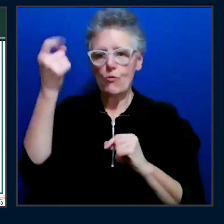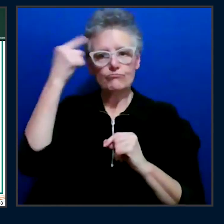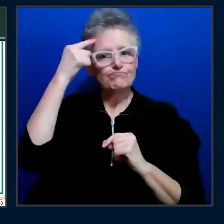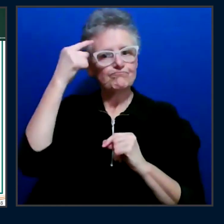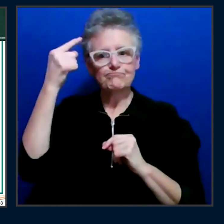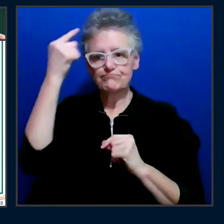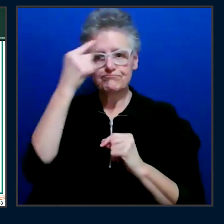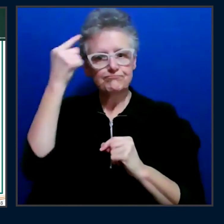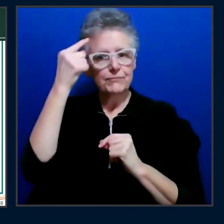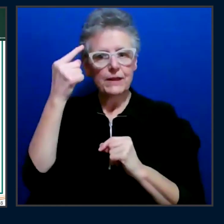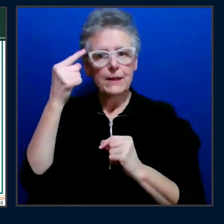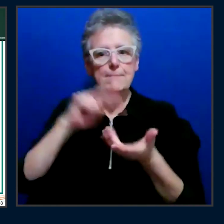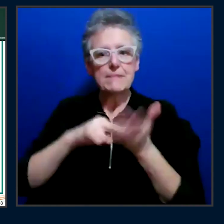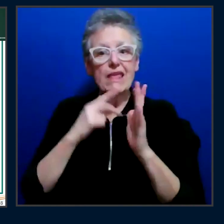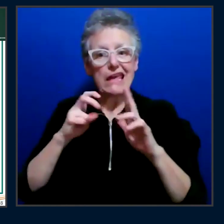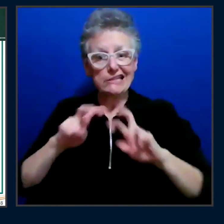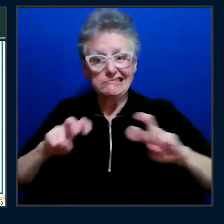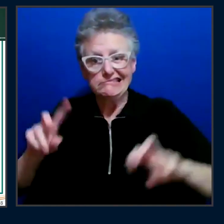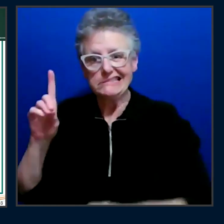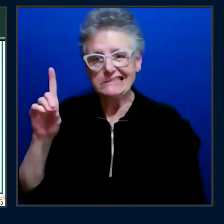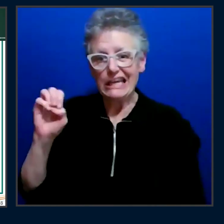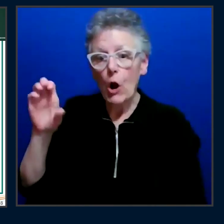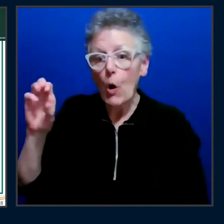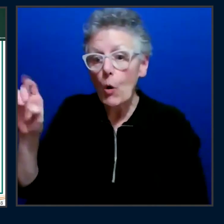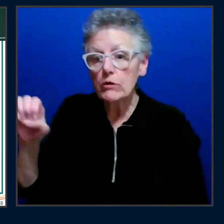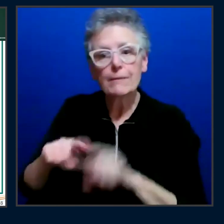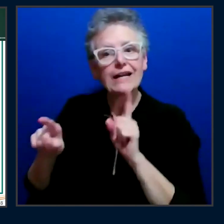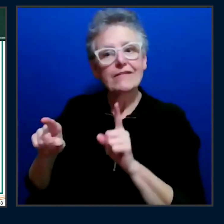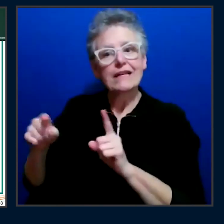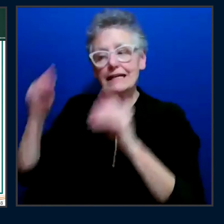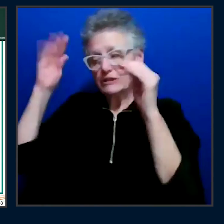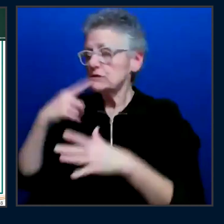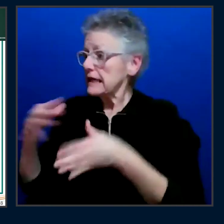so they can decode nicely. But if the teacher said, tell me about you-- what you just read,